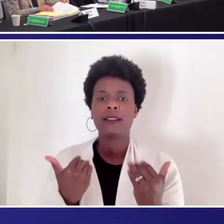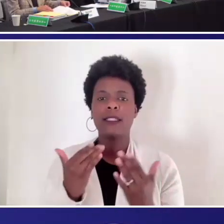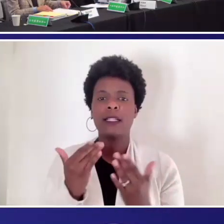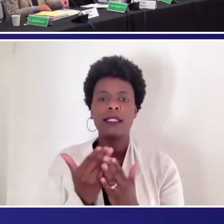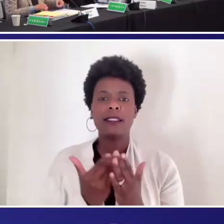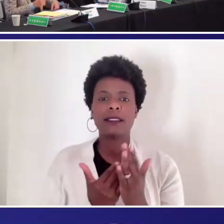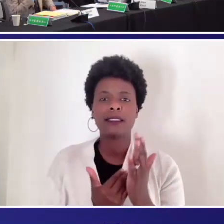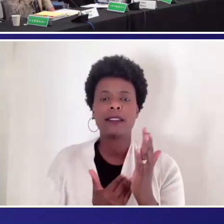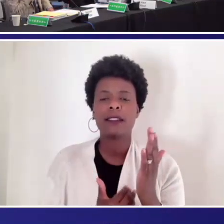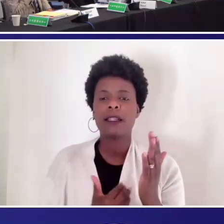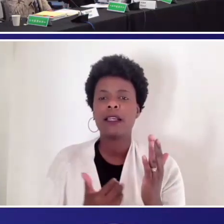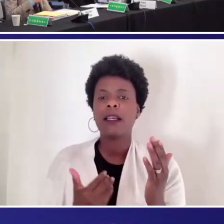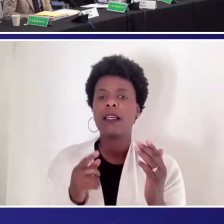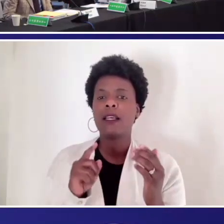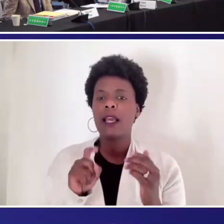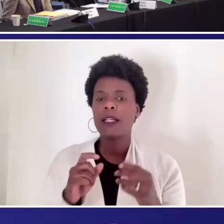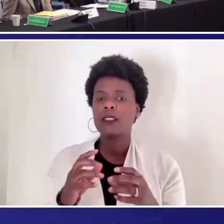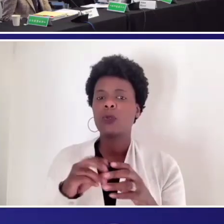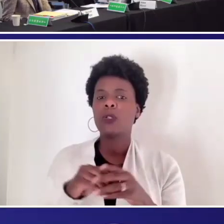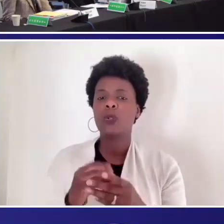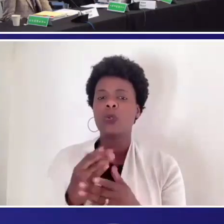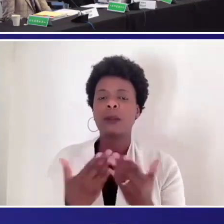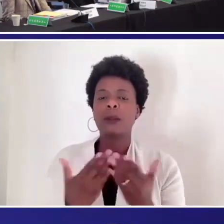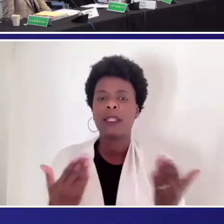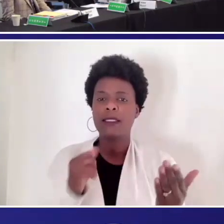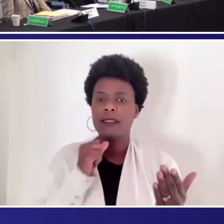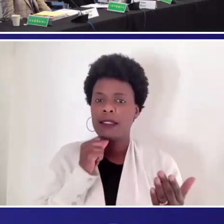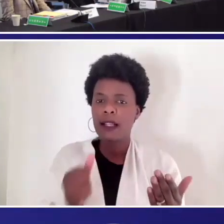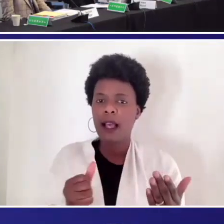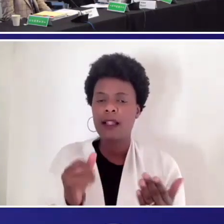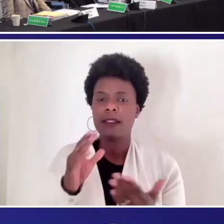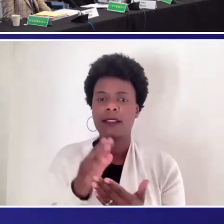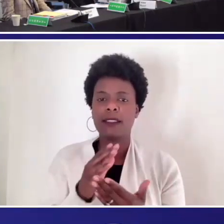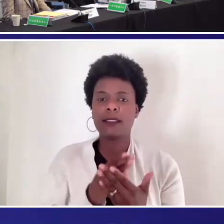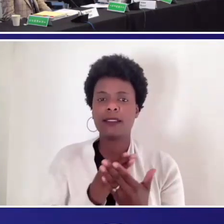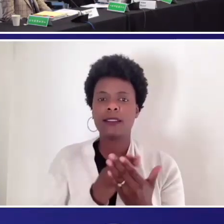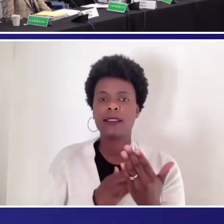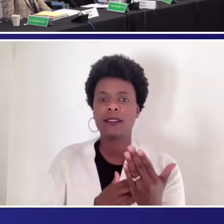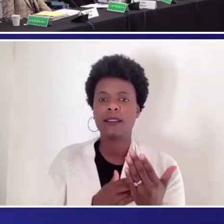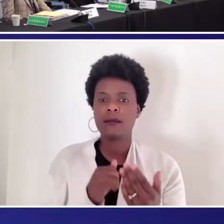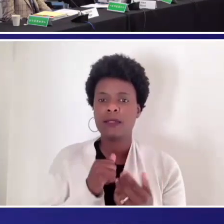something not listed because that would -- otherwise the but not limited to phrase